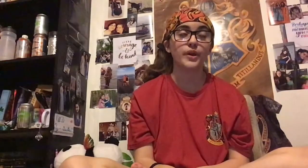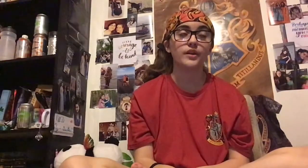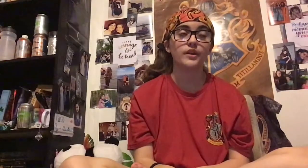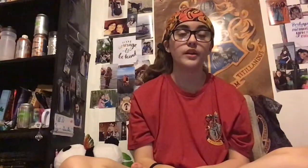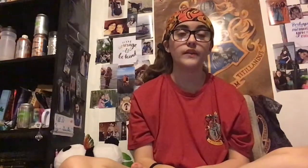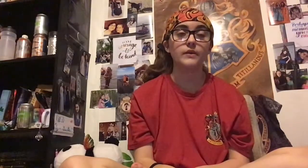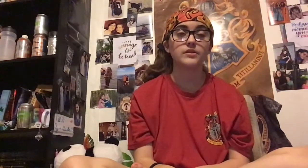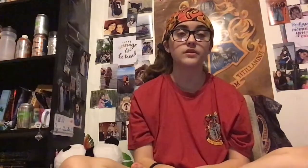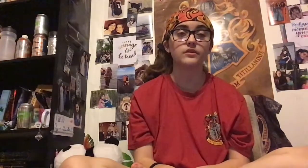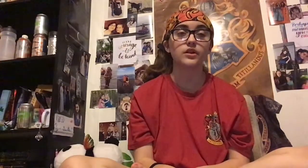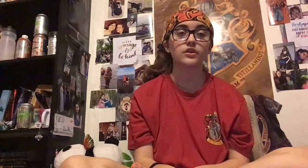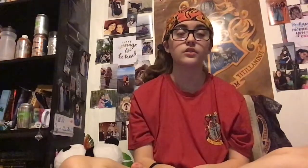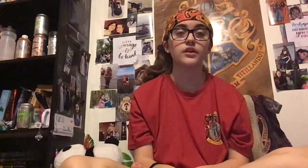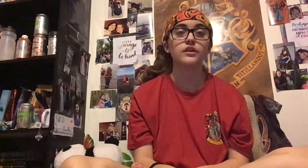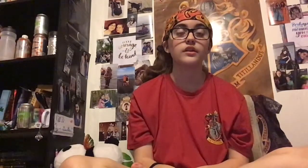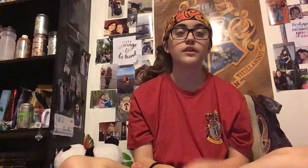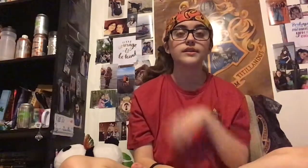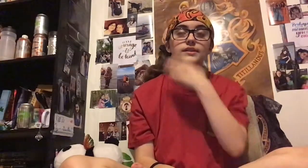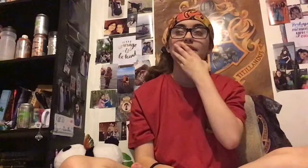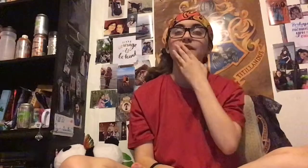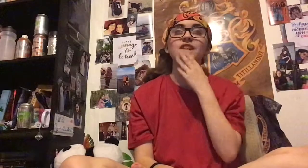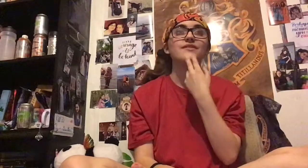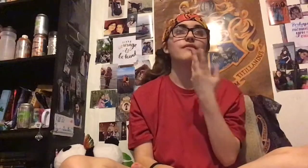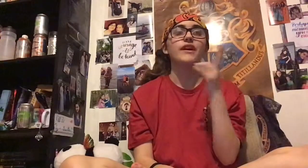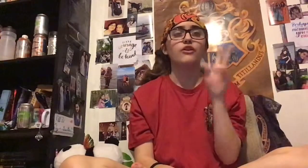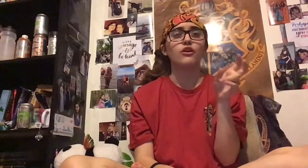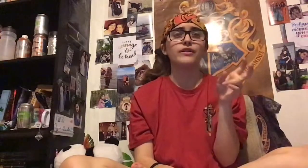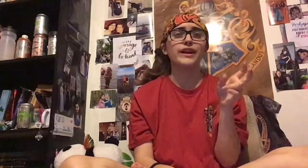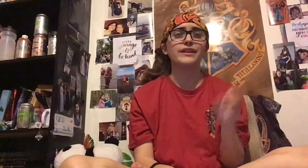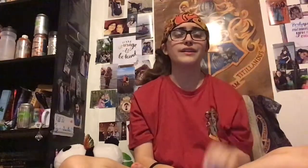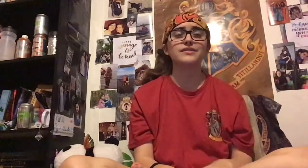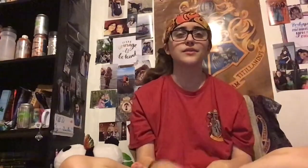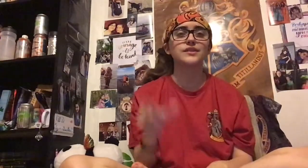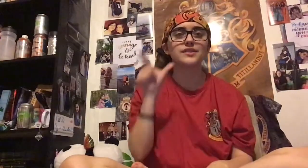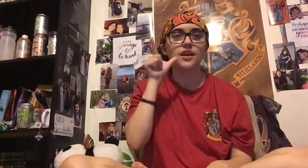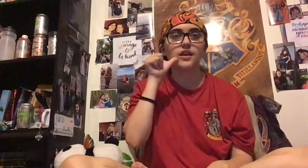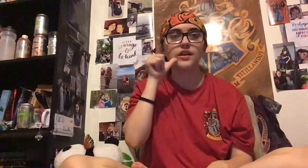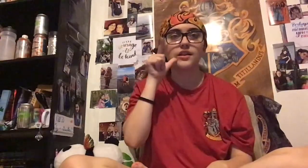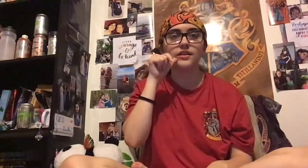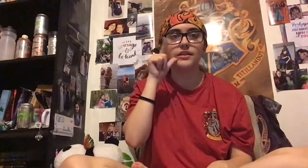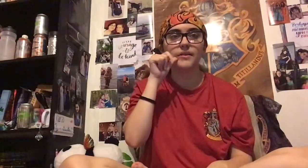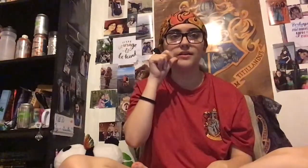Yeah, that was a little harder because I couldn't even find hard candy. So it's lemon